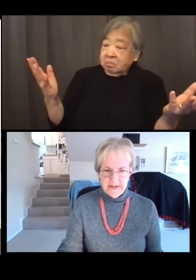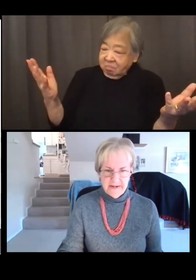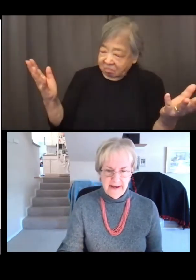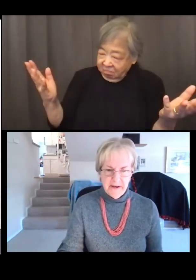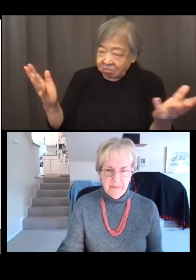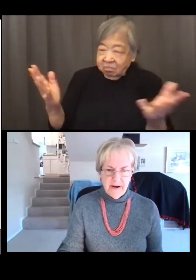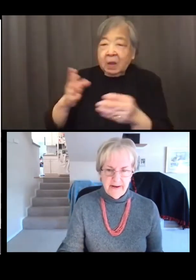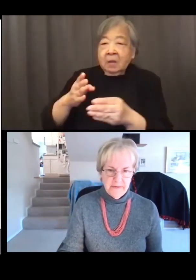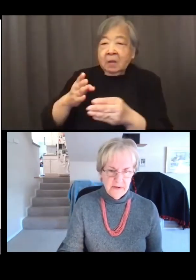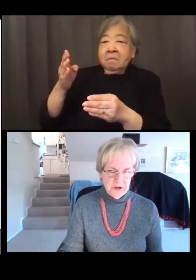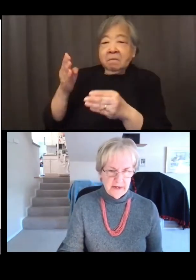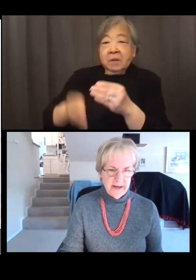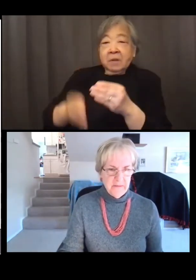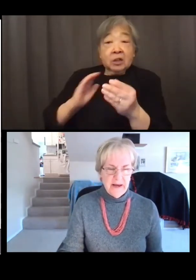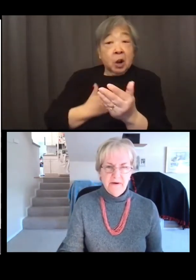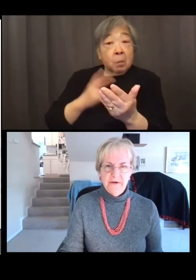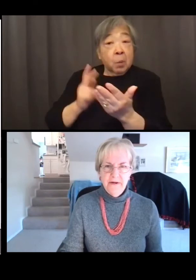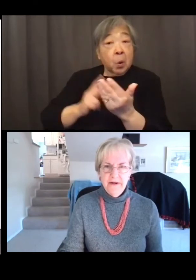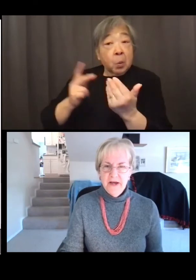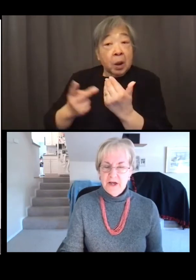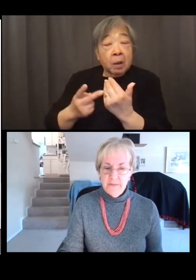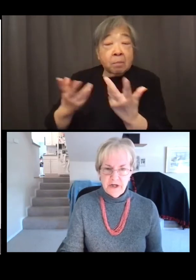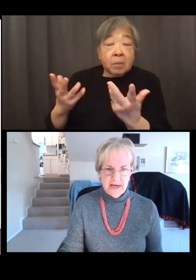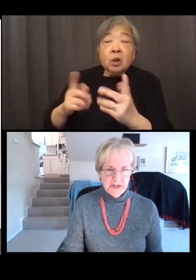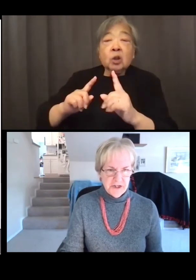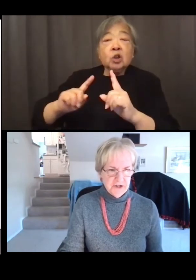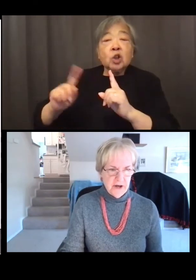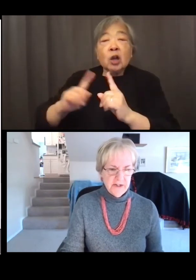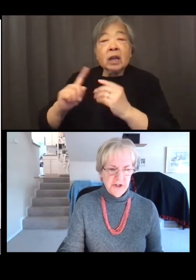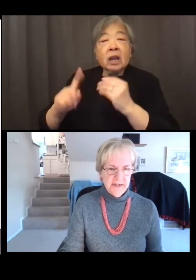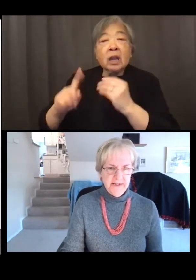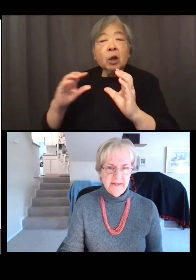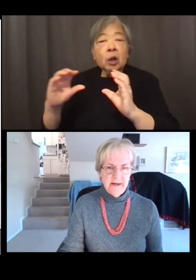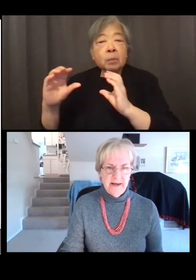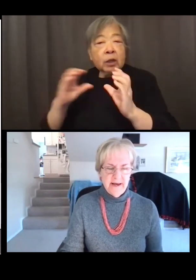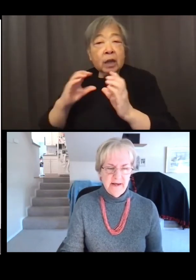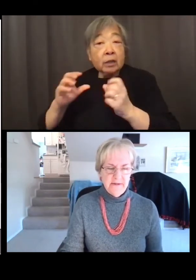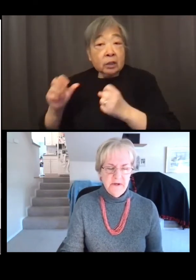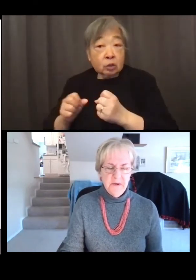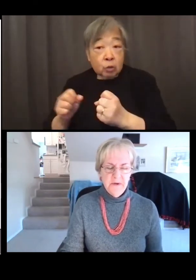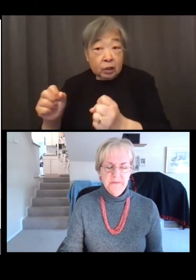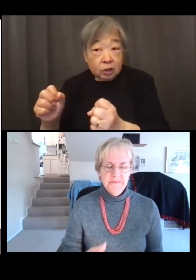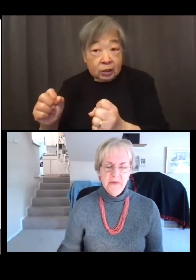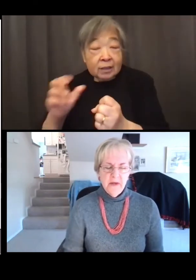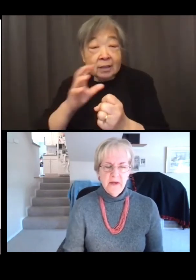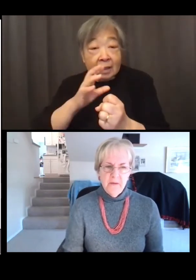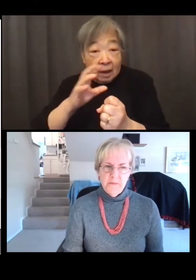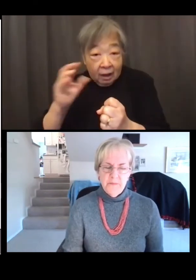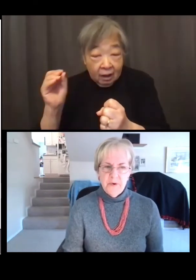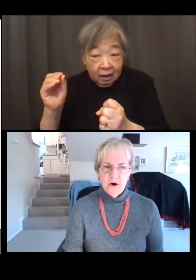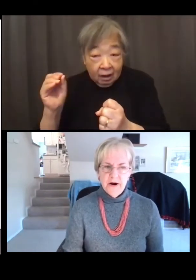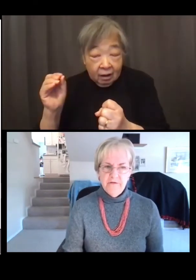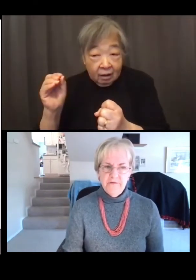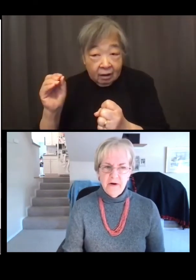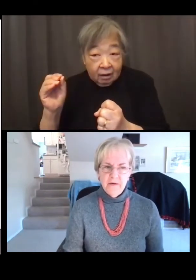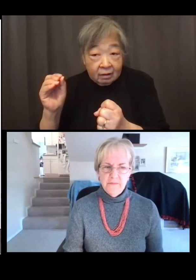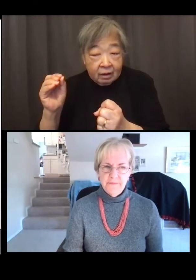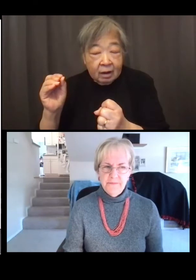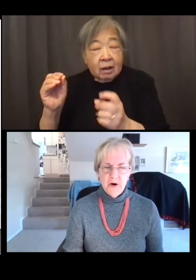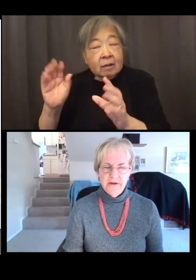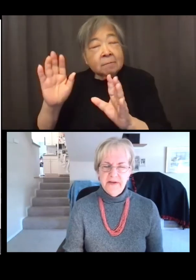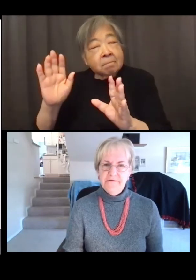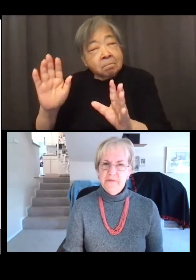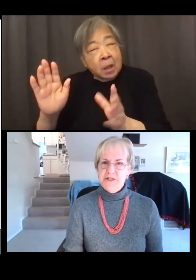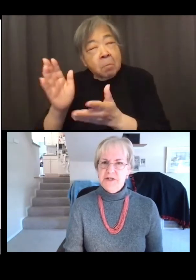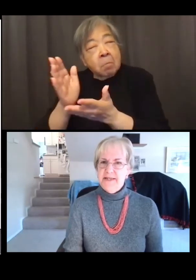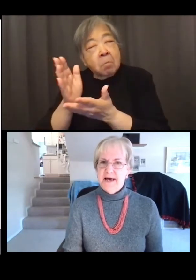today by talking about communication strategies. And part of -- part of the information that